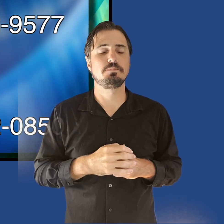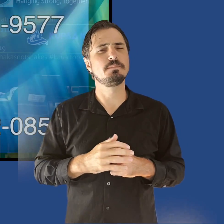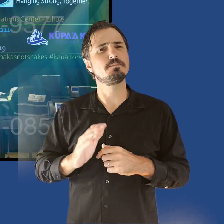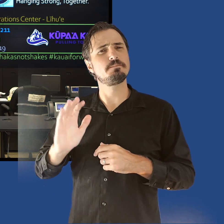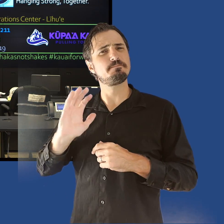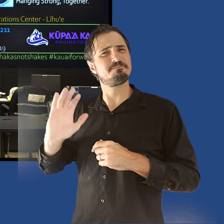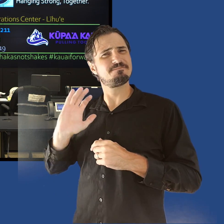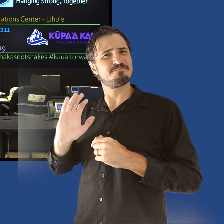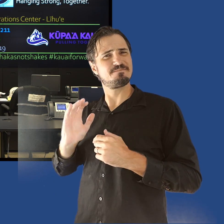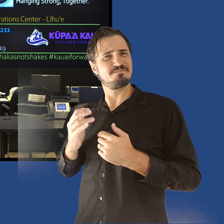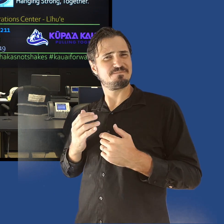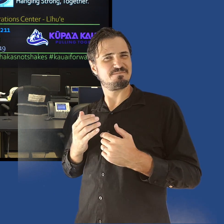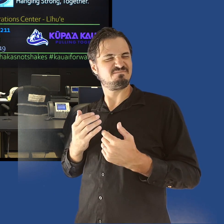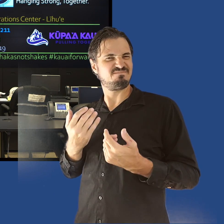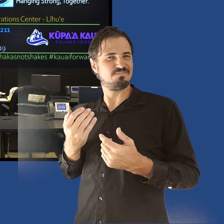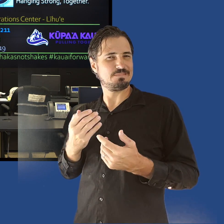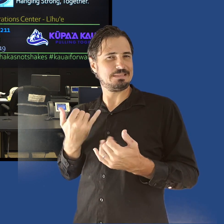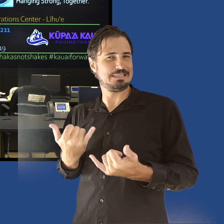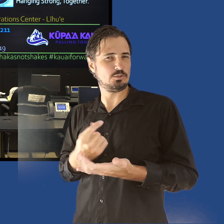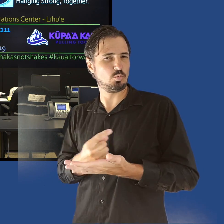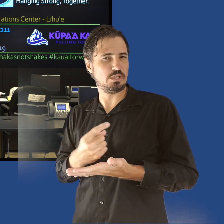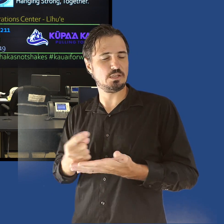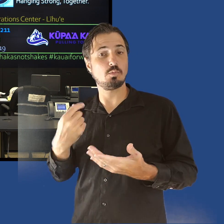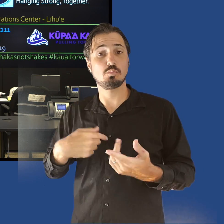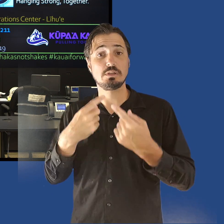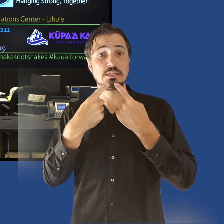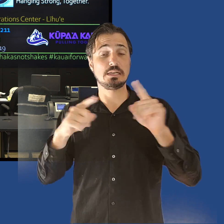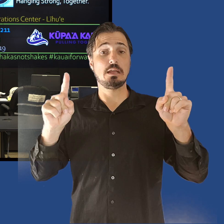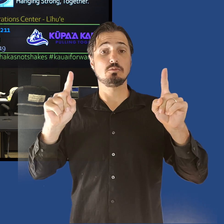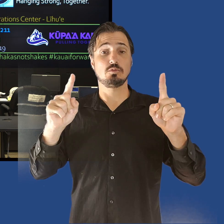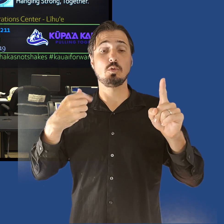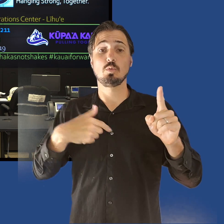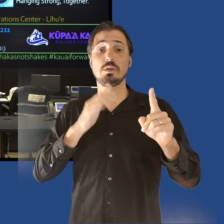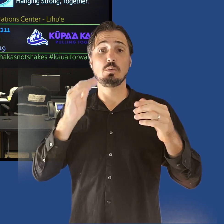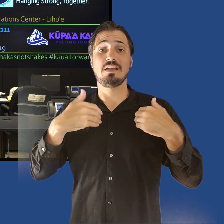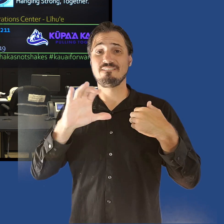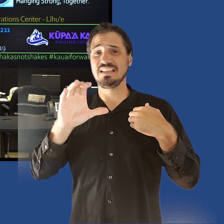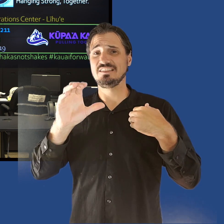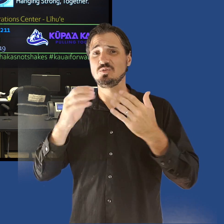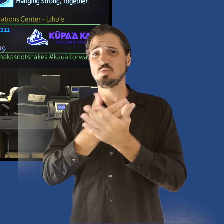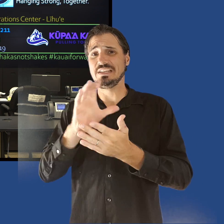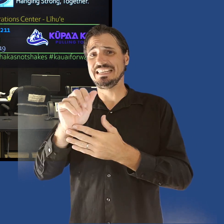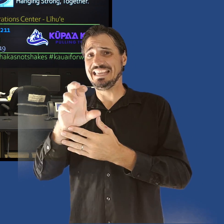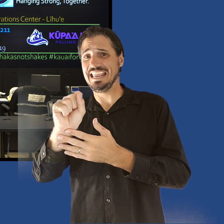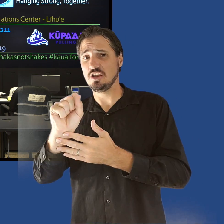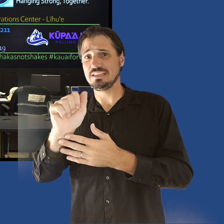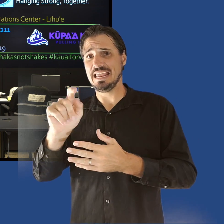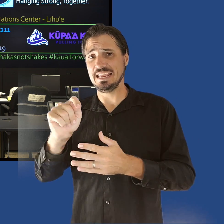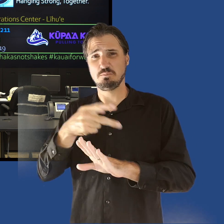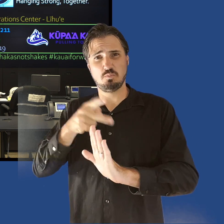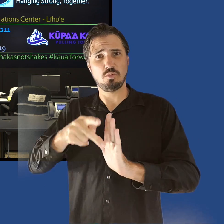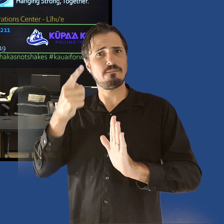Earlier this week, we announced that the county was launching a CARES act grant program for non-profits.